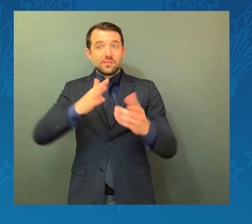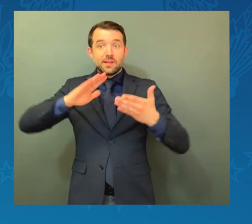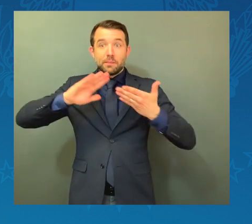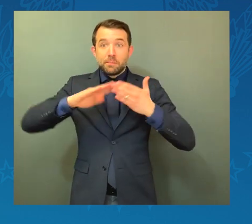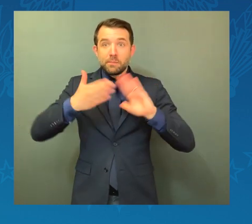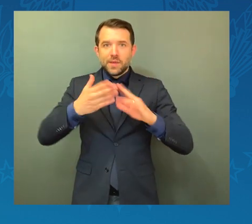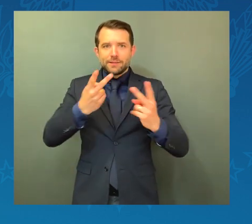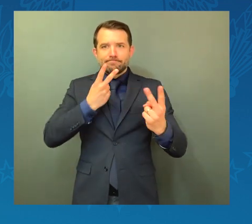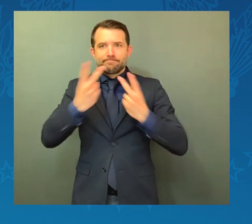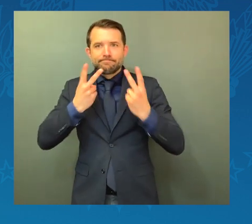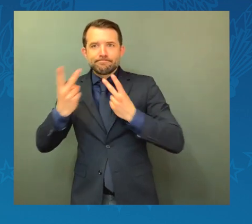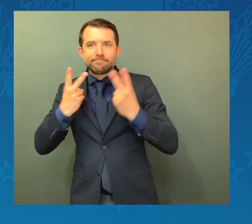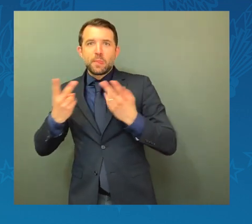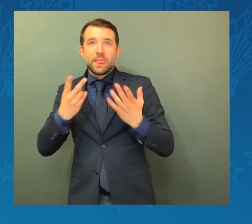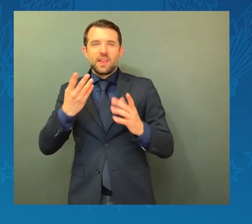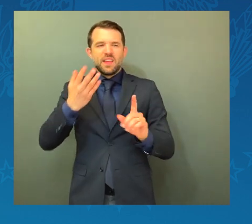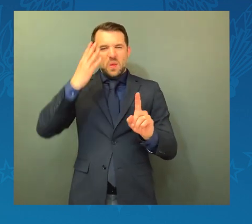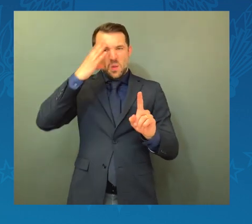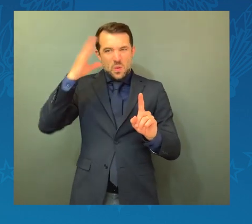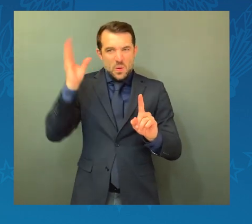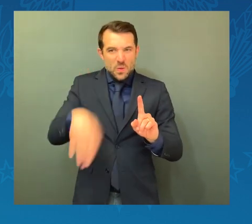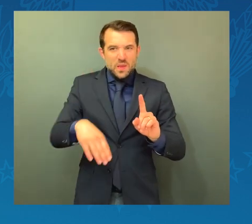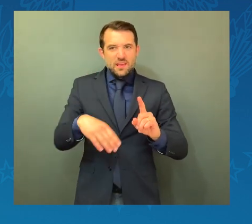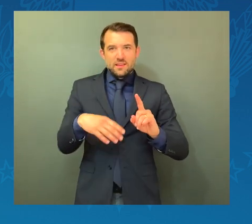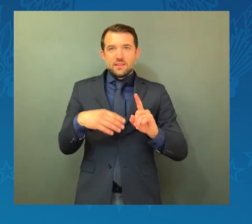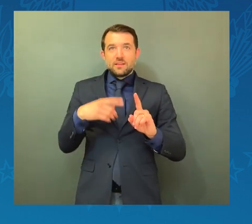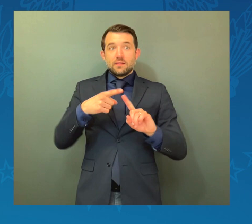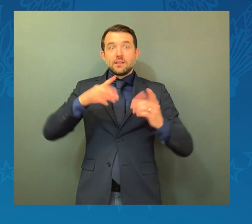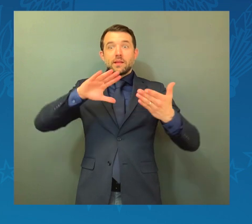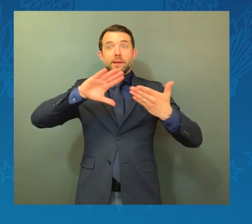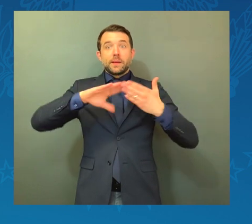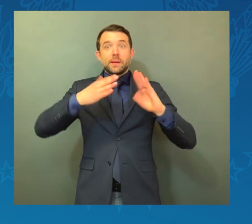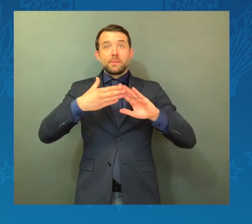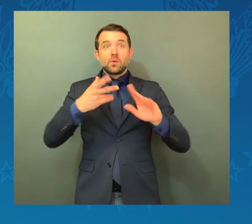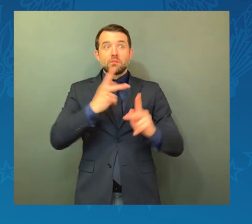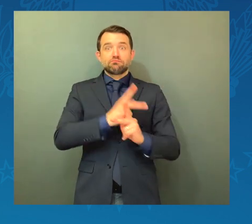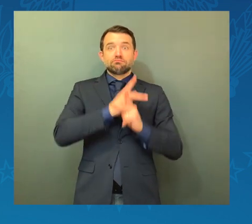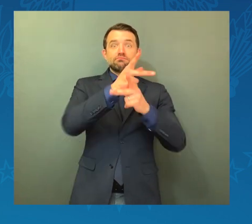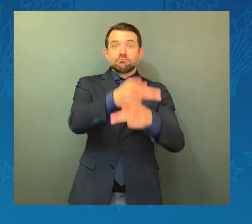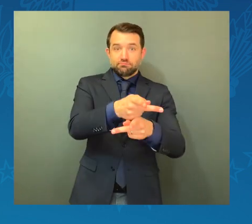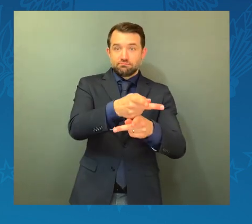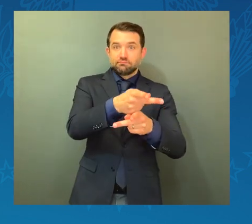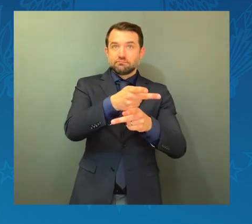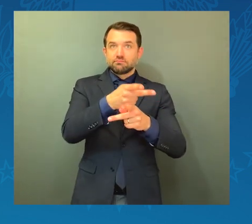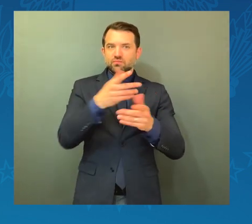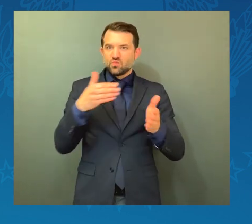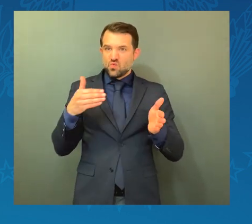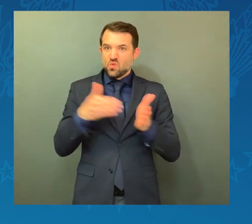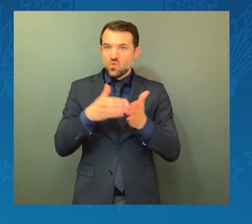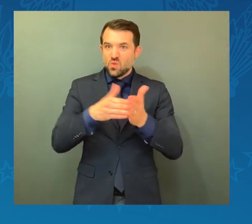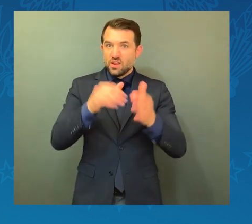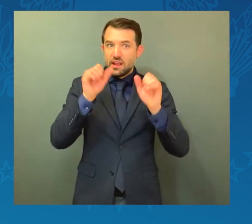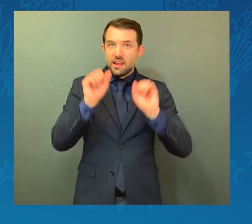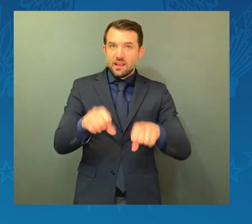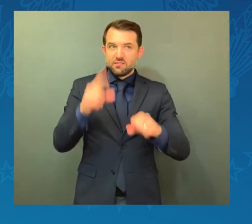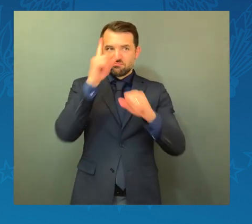And so, community lenders often see the potential that others might overlook.